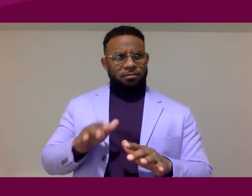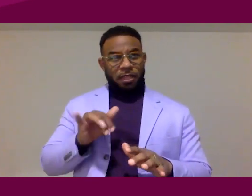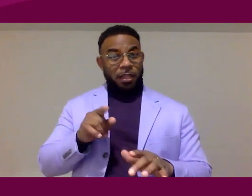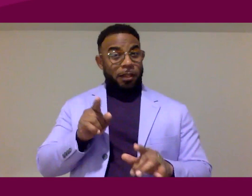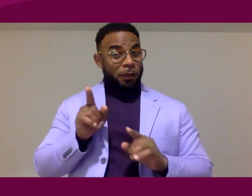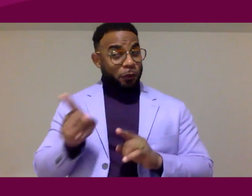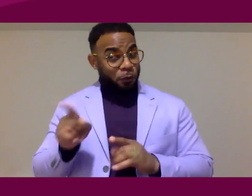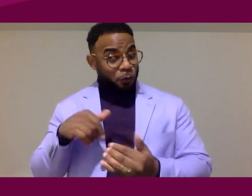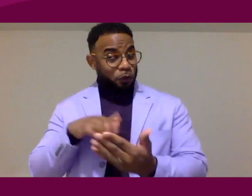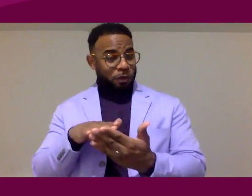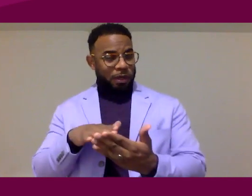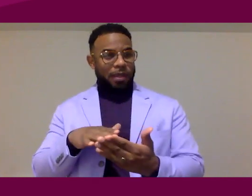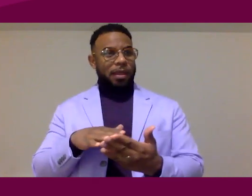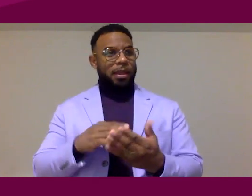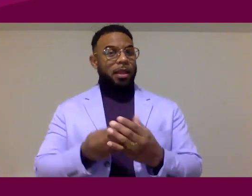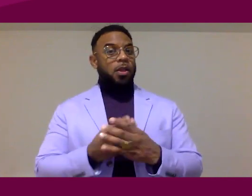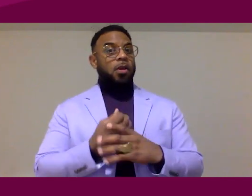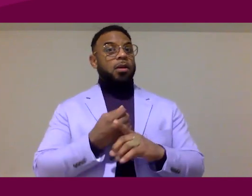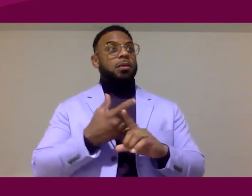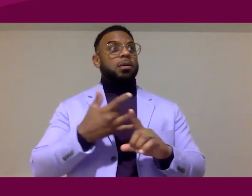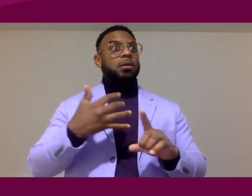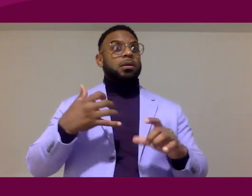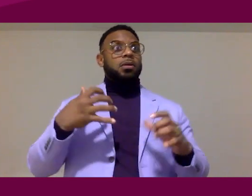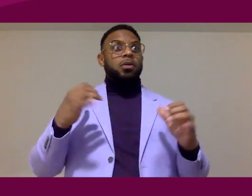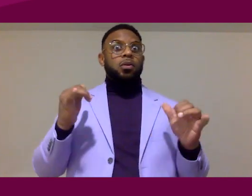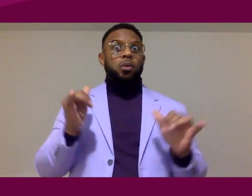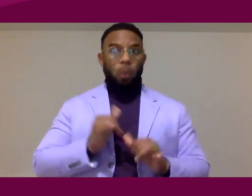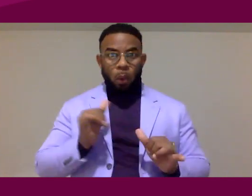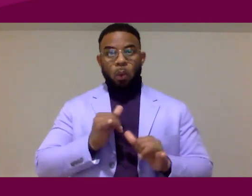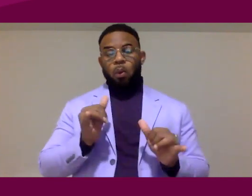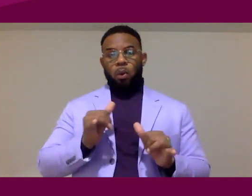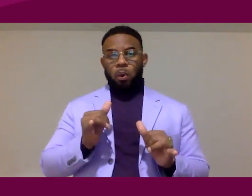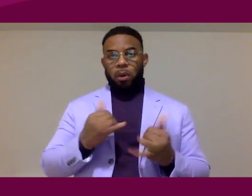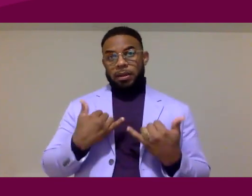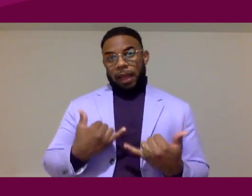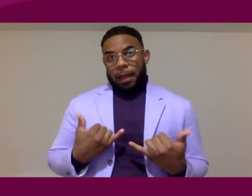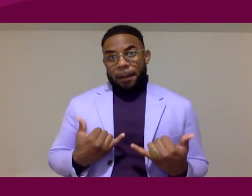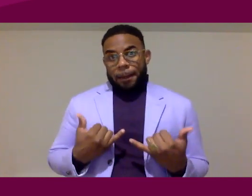were addressing has grown tremendously now.